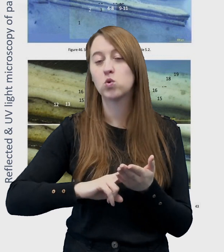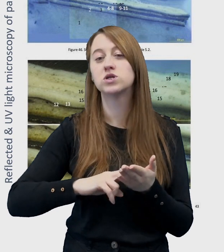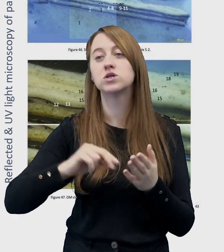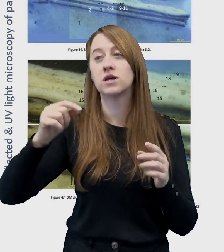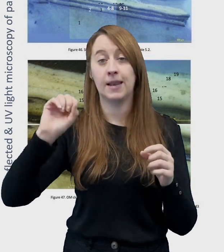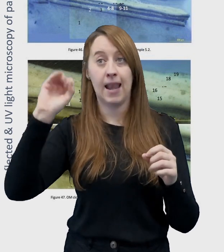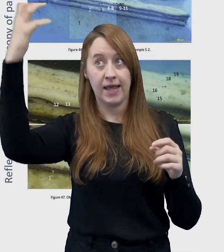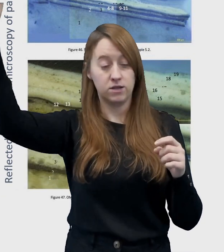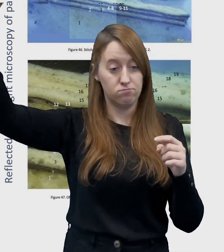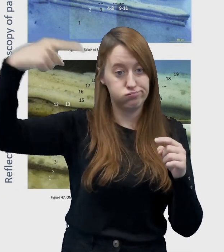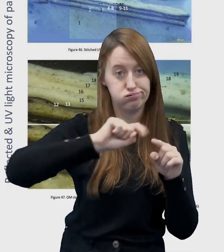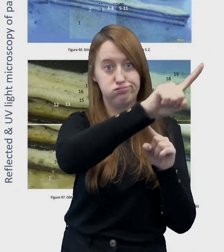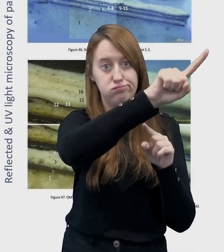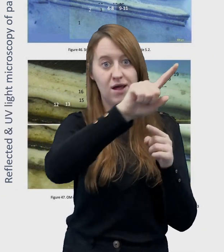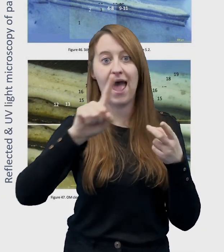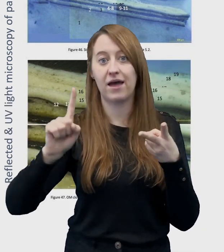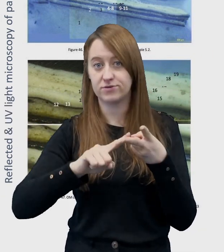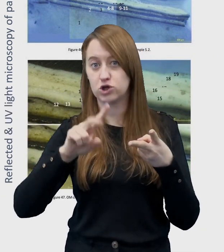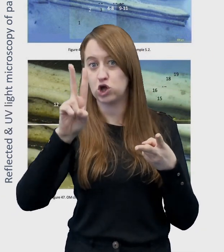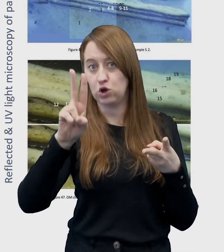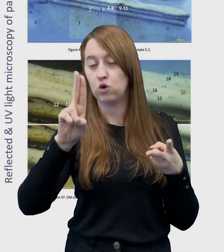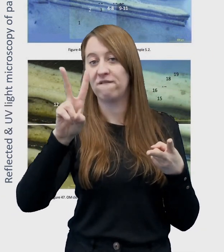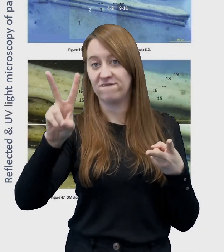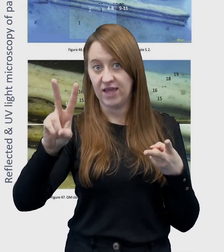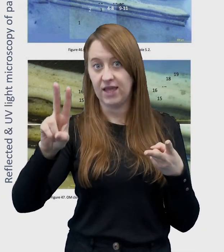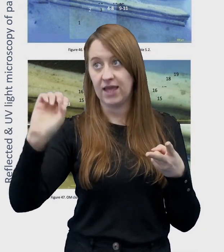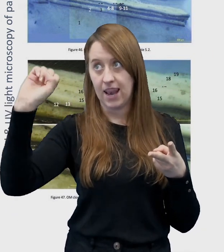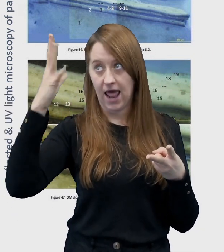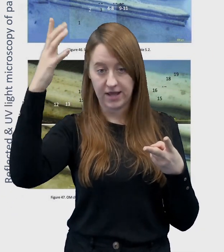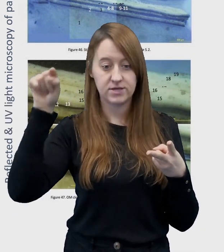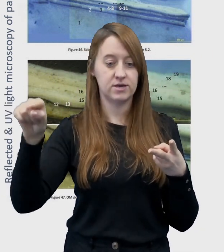They also looked at the samples using SEM-EDXS, which is